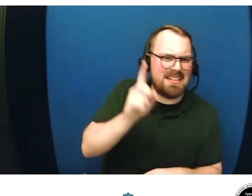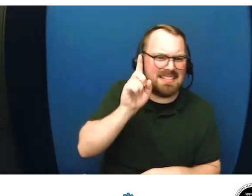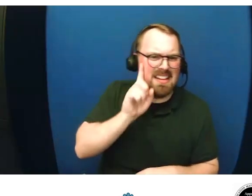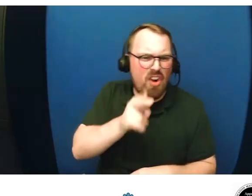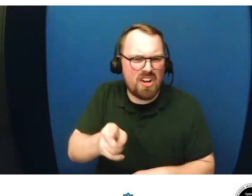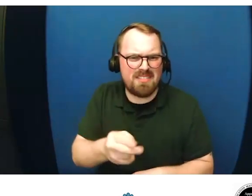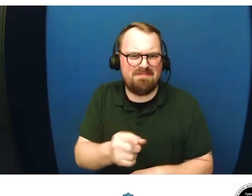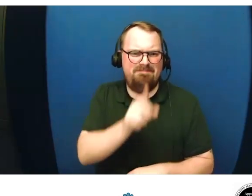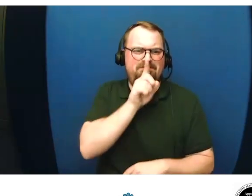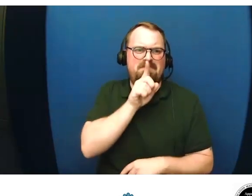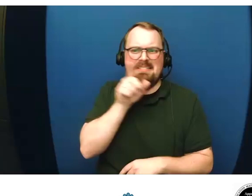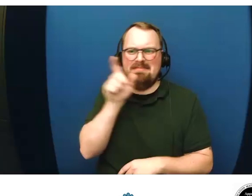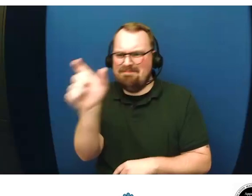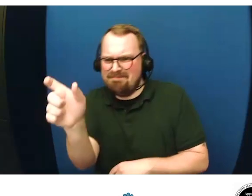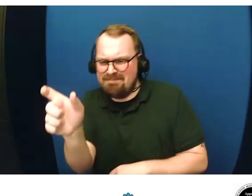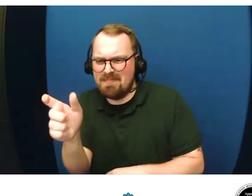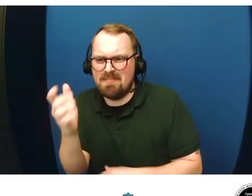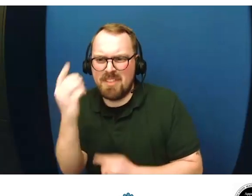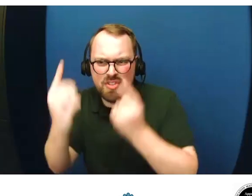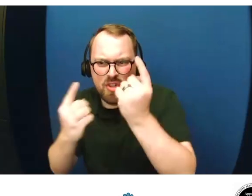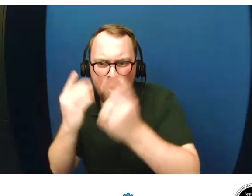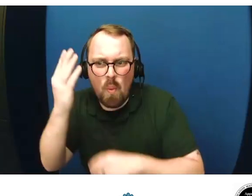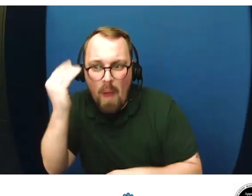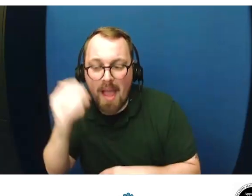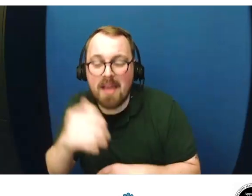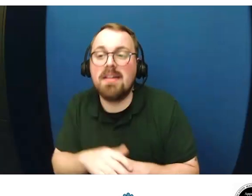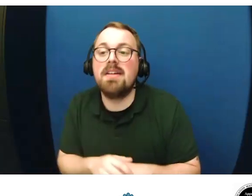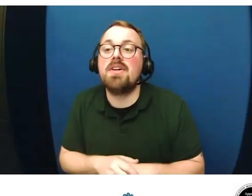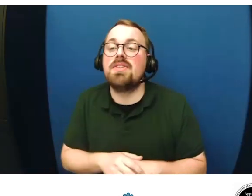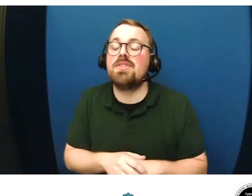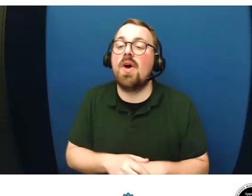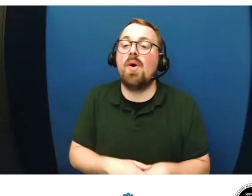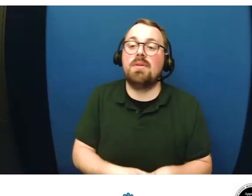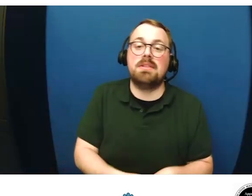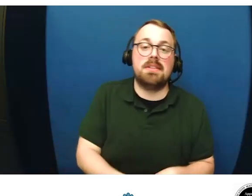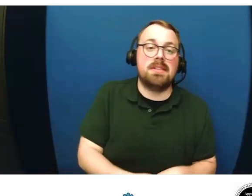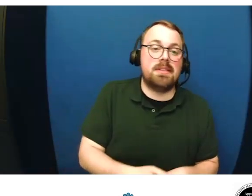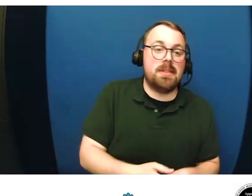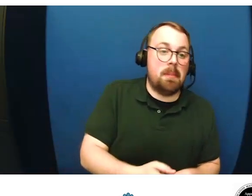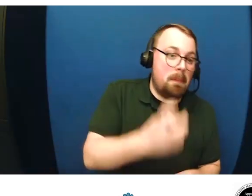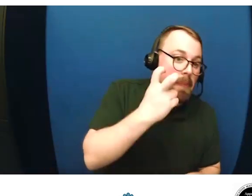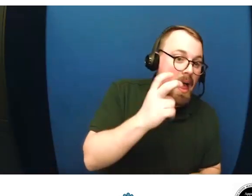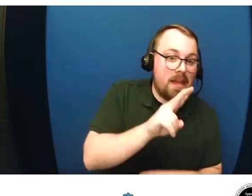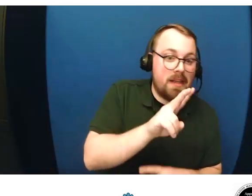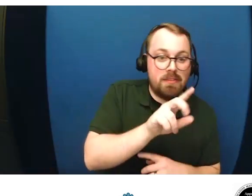The ECC For Blind and Low Vision and for Deaf and Hard of Hearing